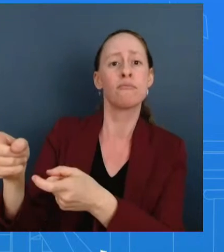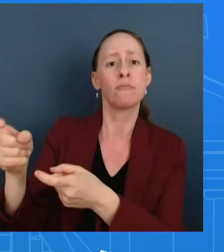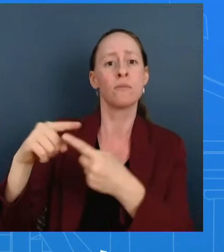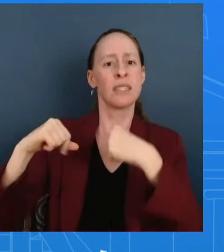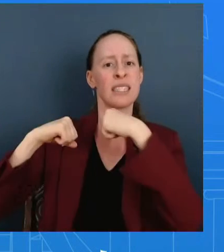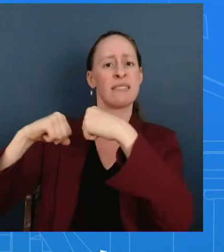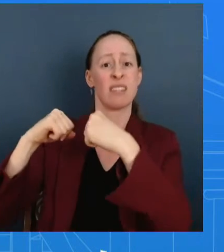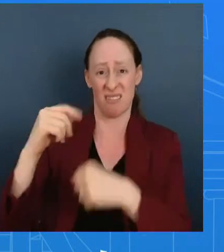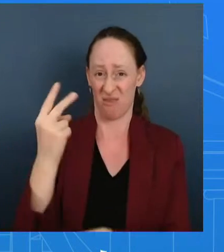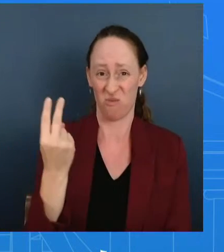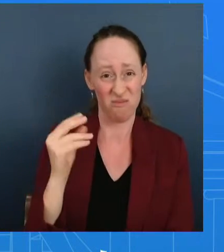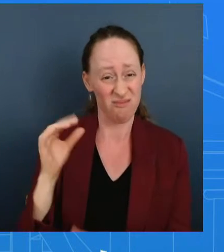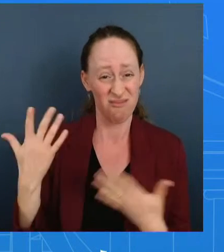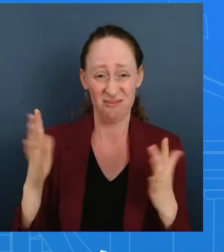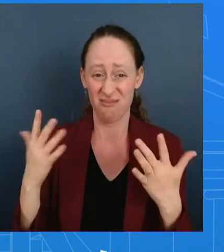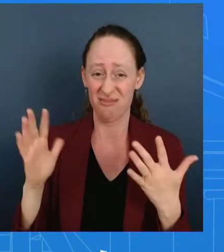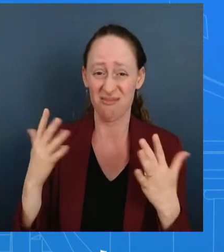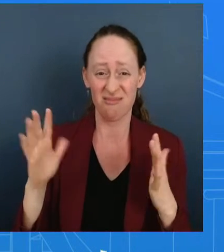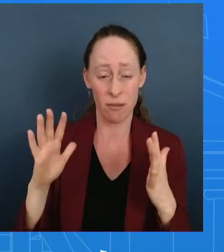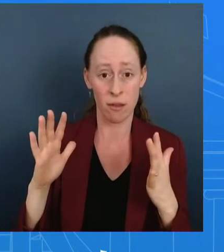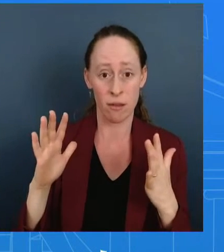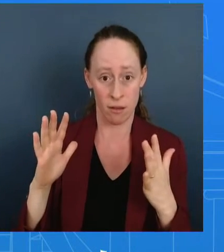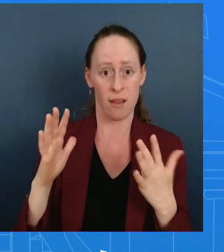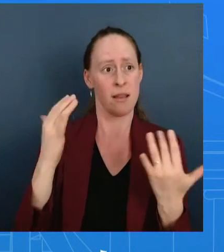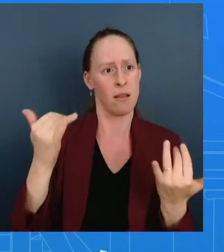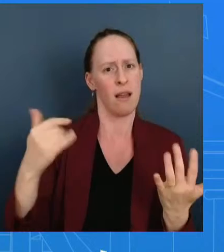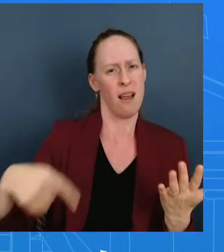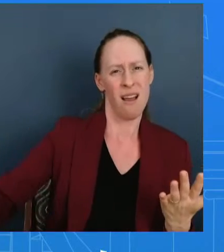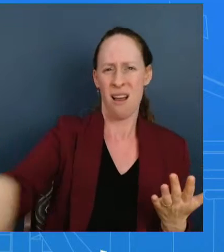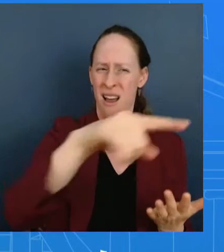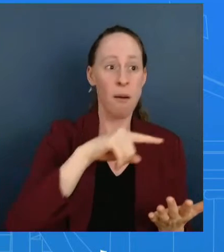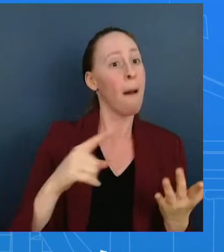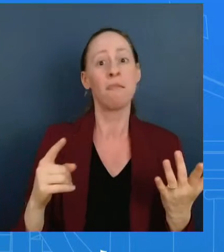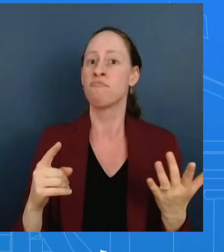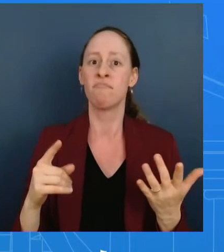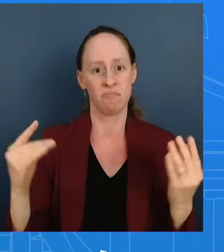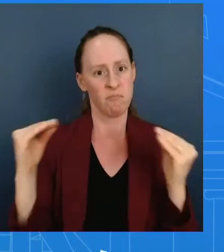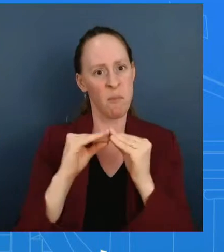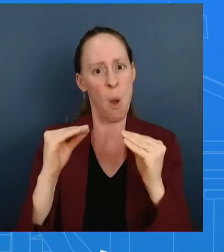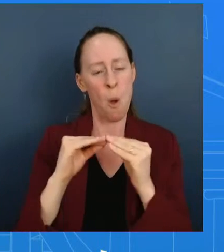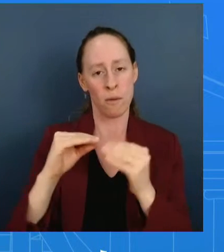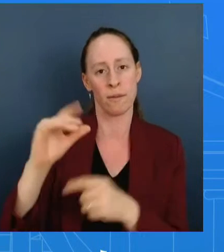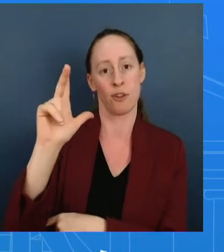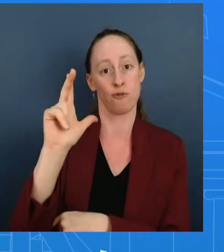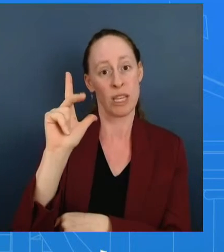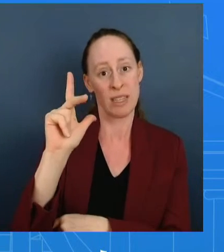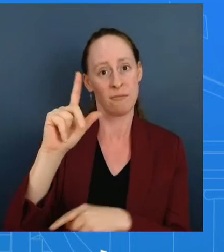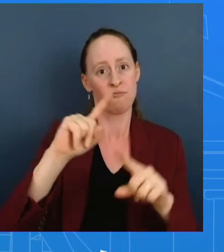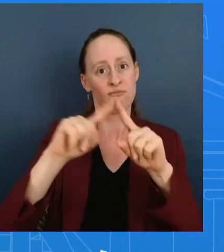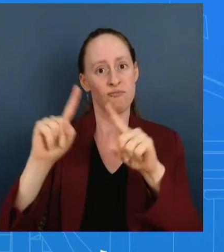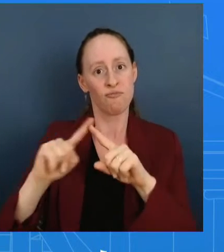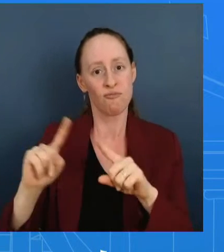Today, a record 23 NATO Allies are at or above the minimum level of 2 percent of GDP